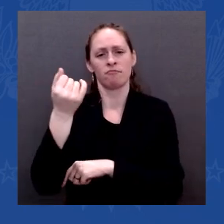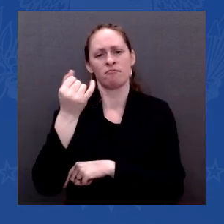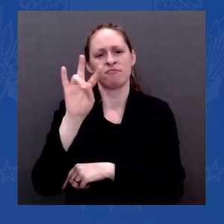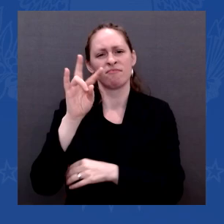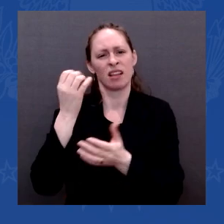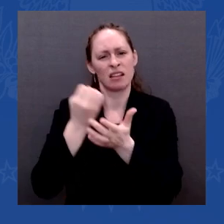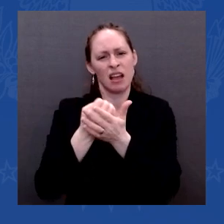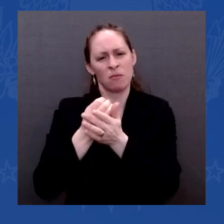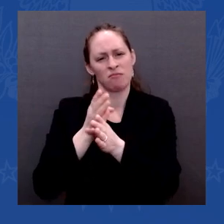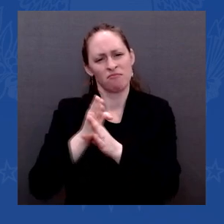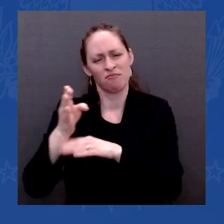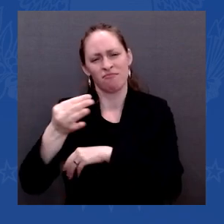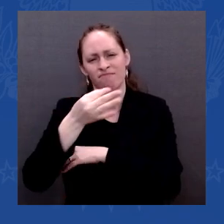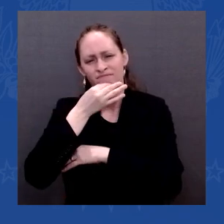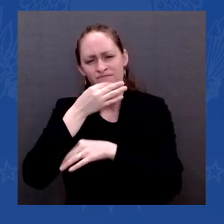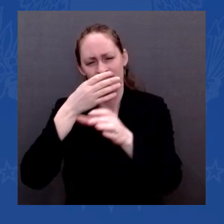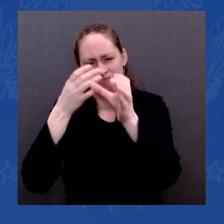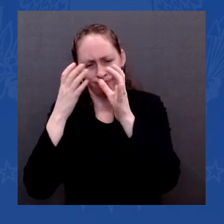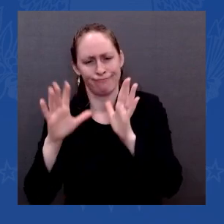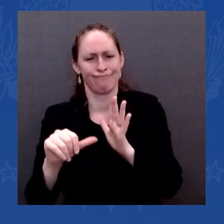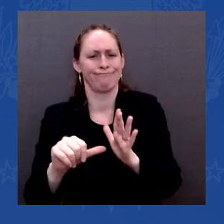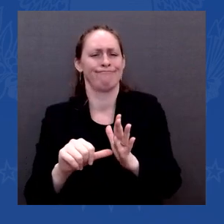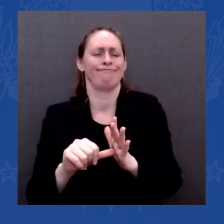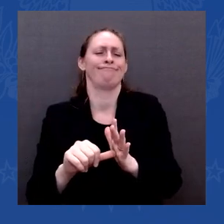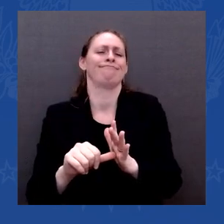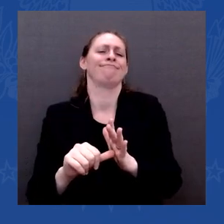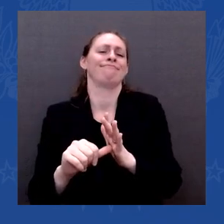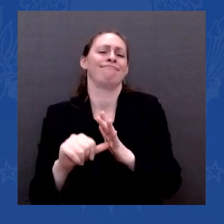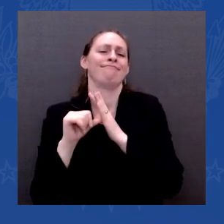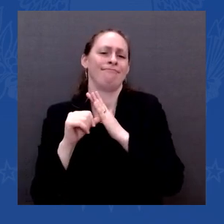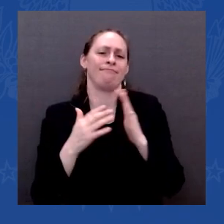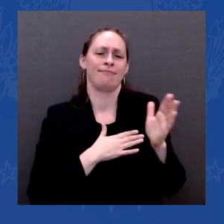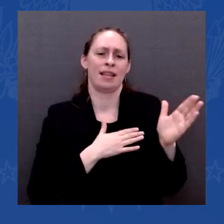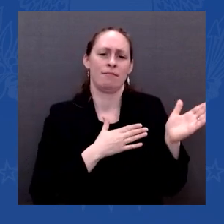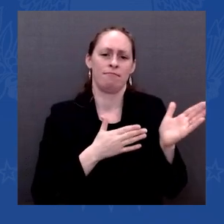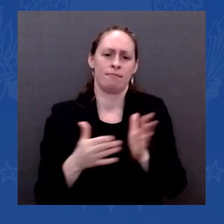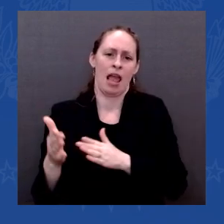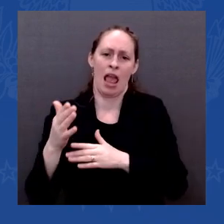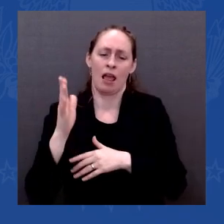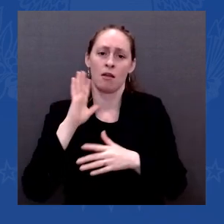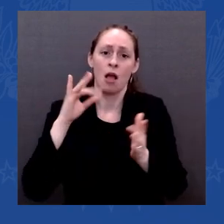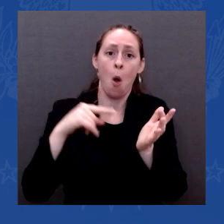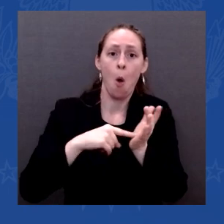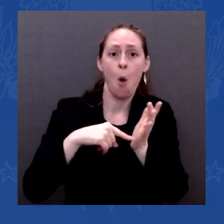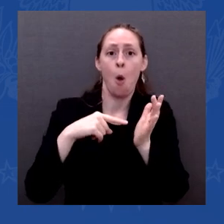And by the way -- by the way, it’s entirely paid for.